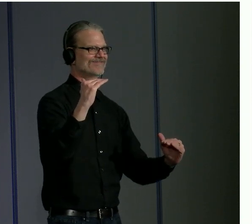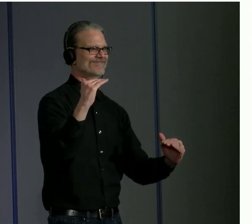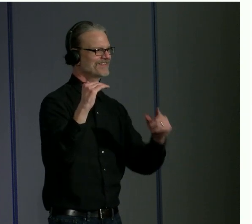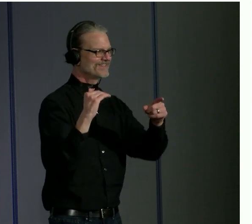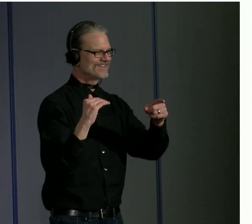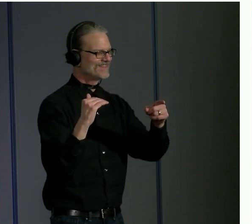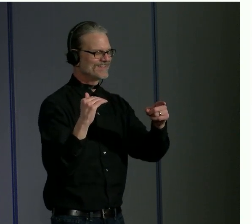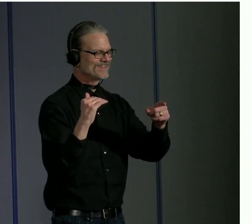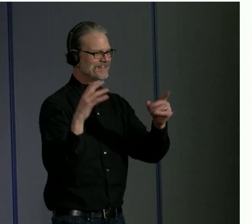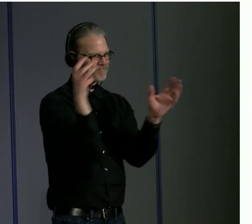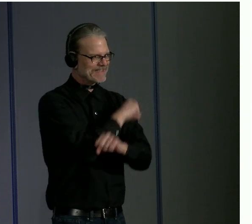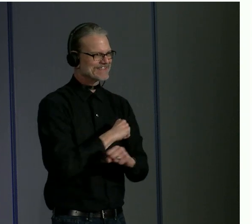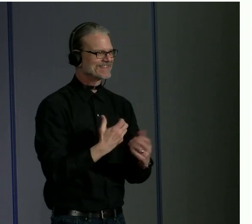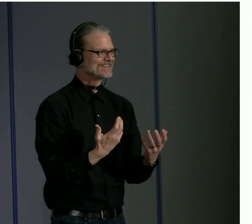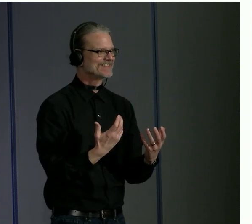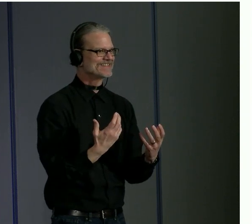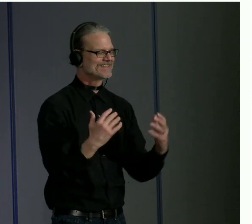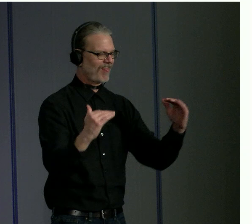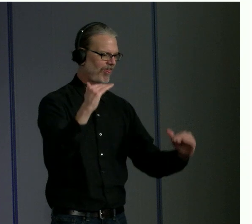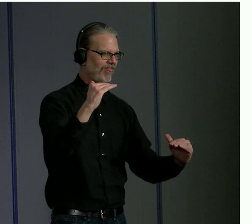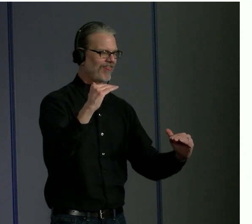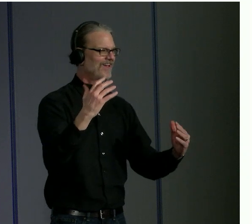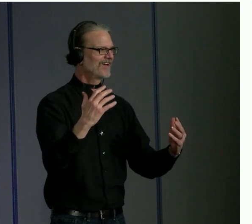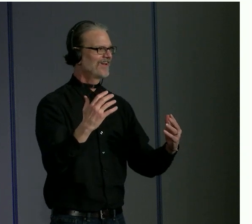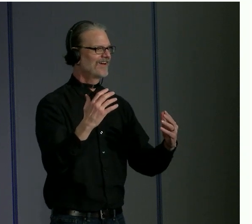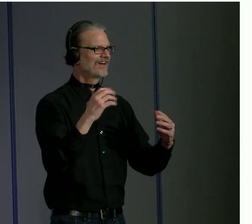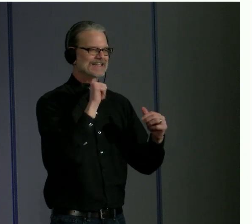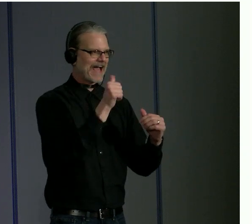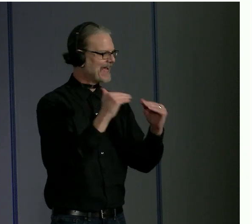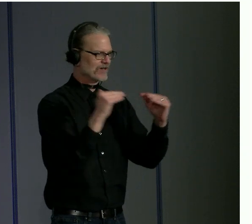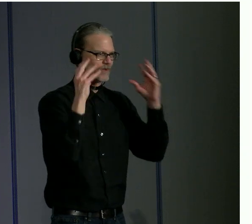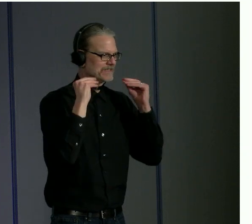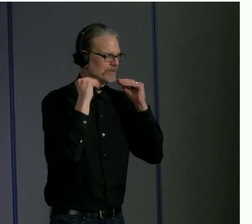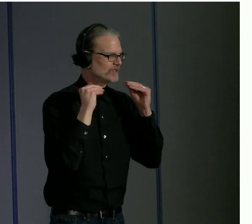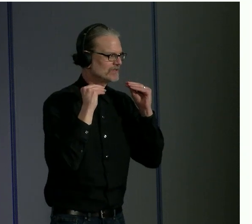And then at the end, it says for more information, contact us about this graphic